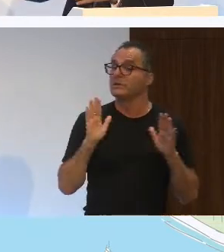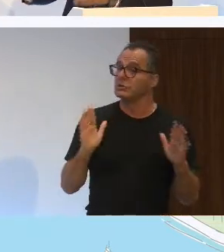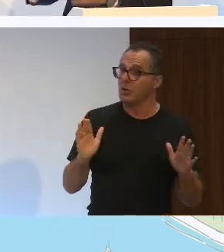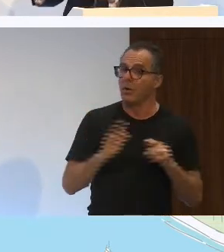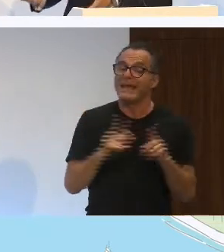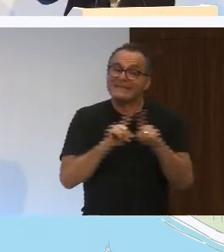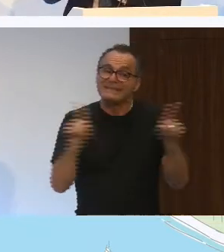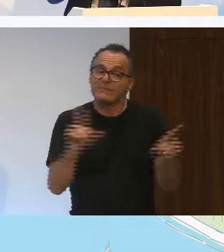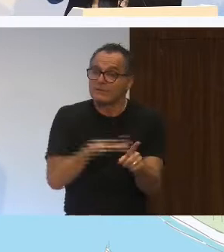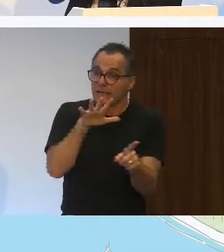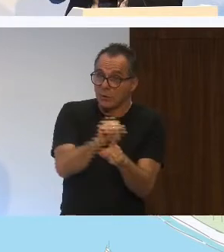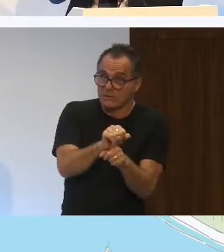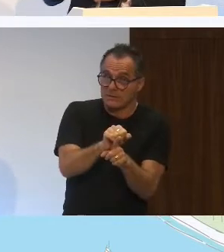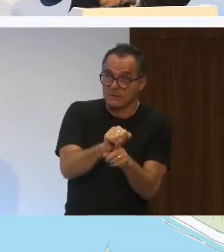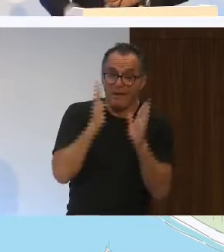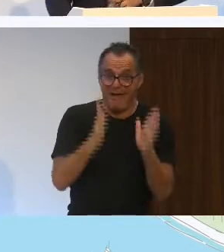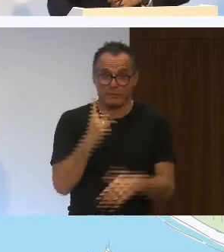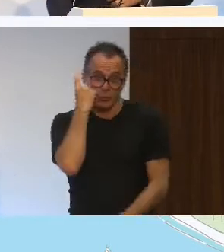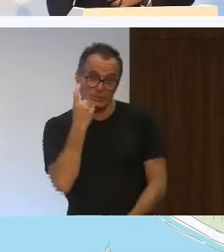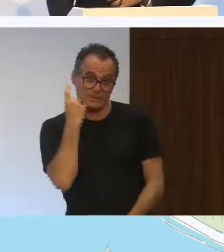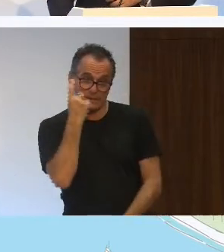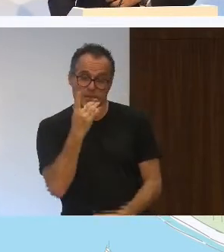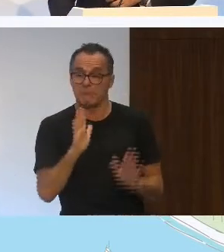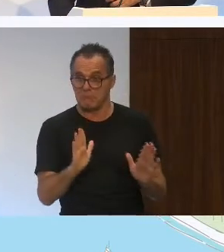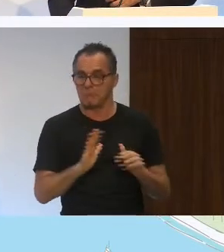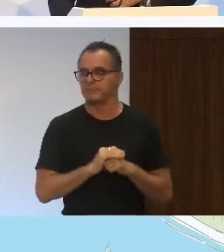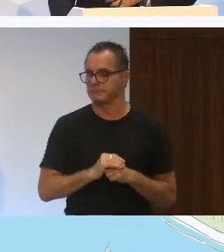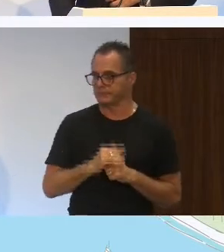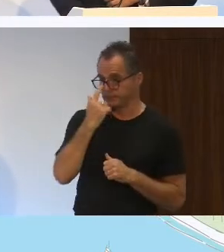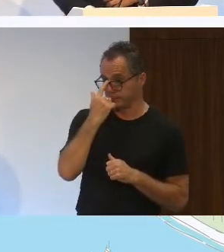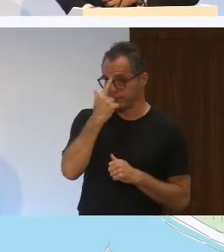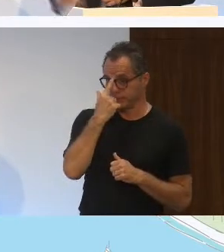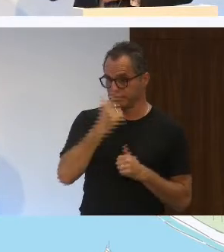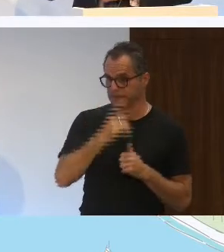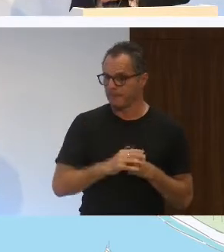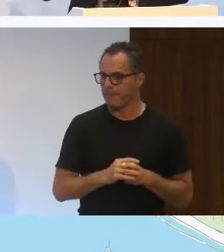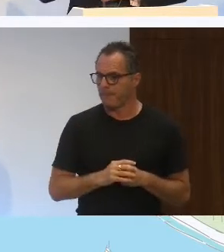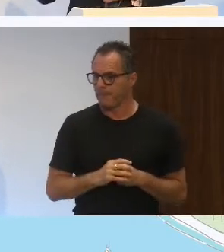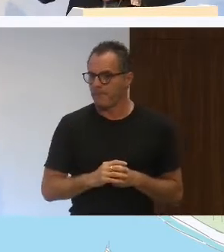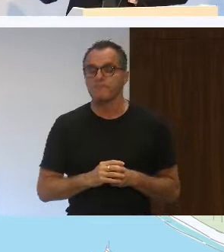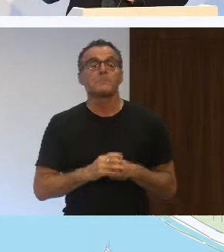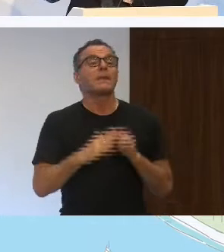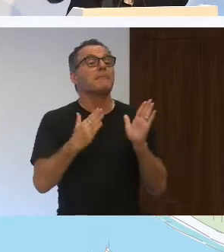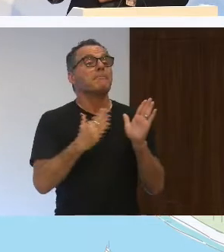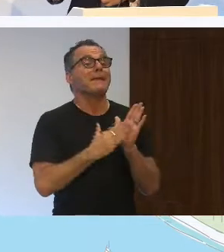and that's something that we should consider. Well, Meniere’s disease, as I said, is